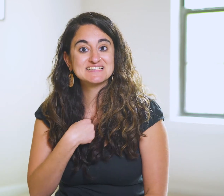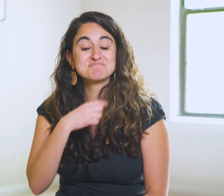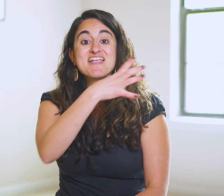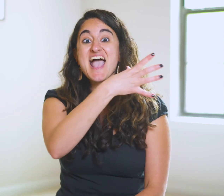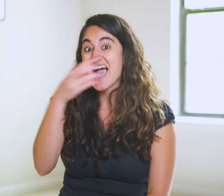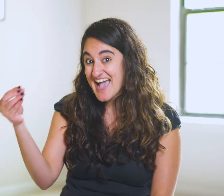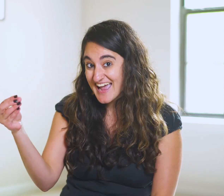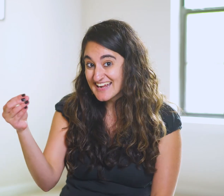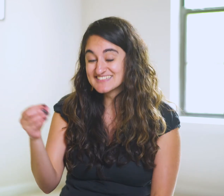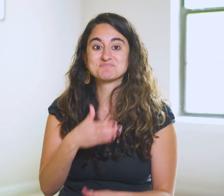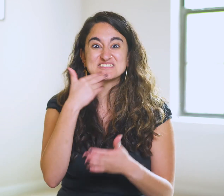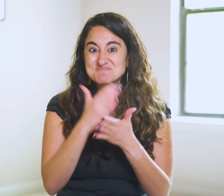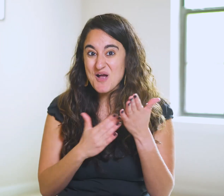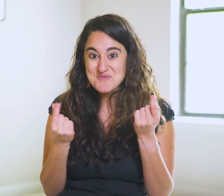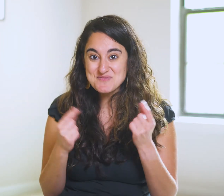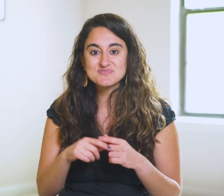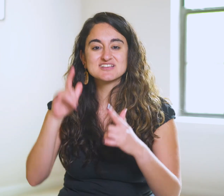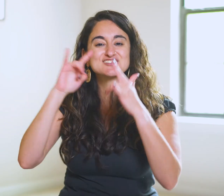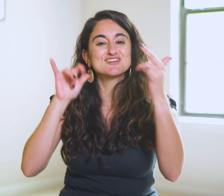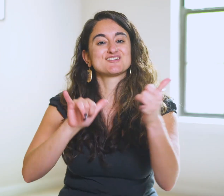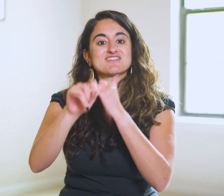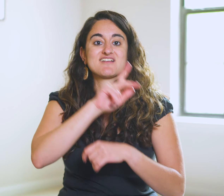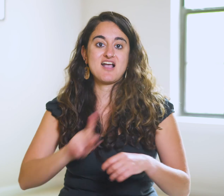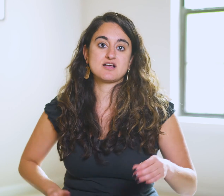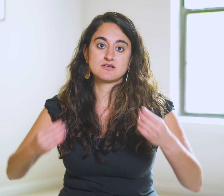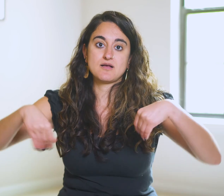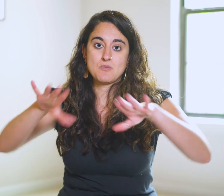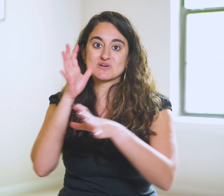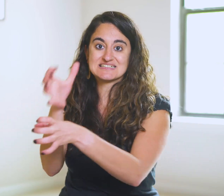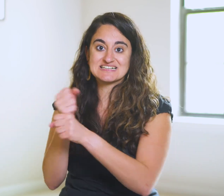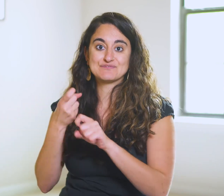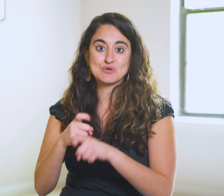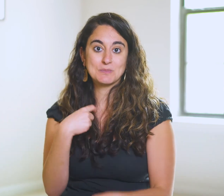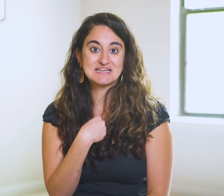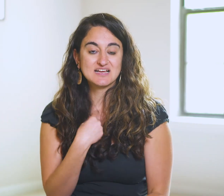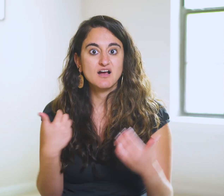And here’s an eternal kingdom you’re going to inherit.”